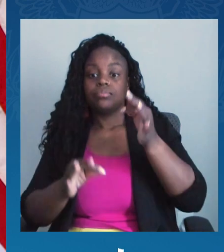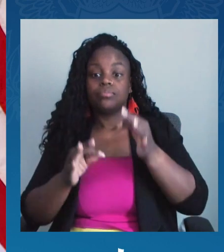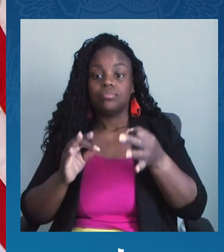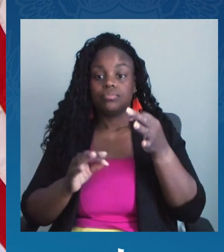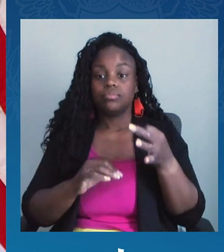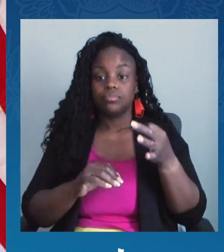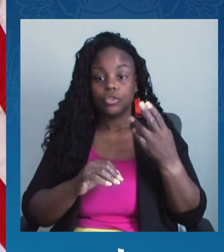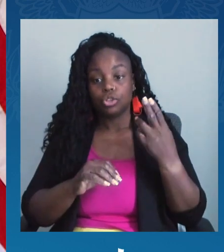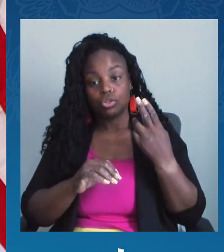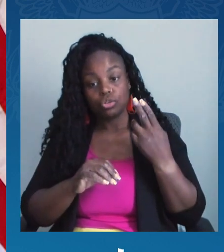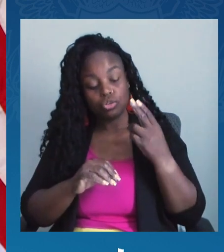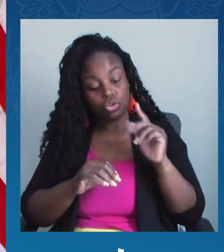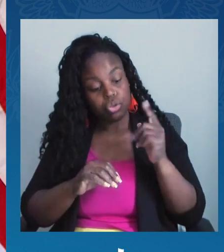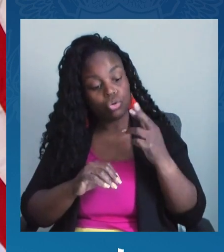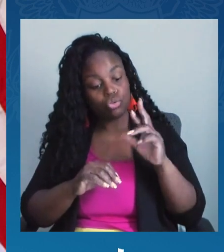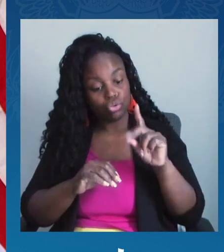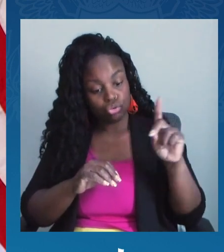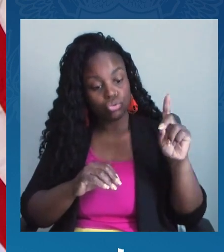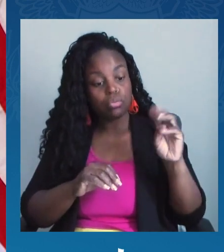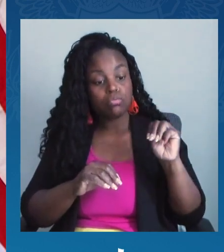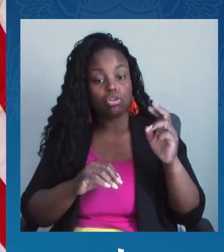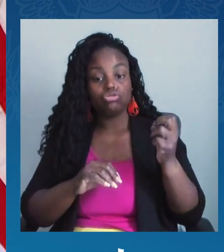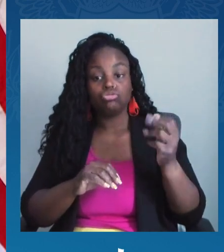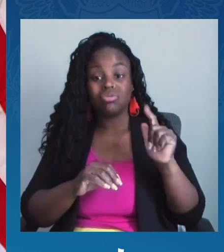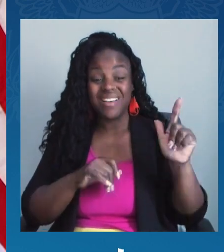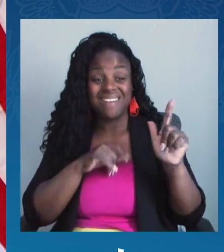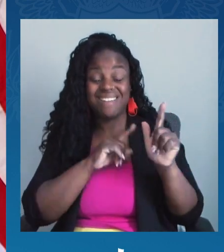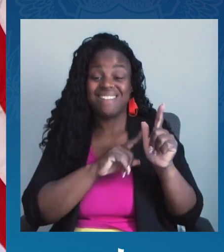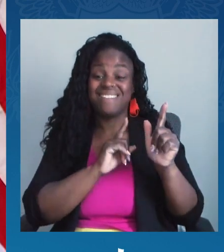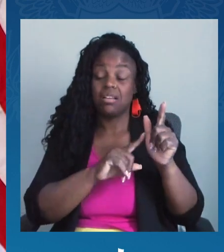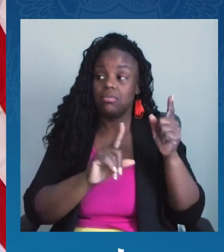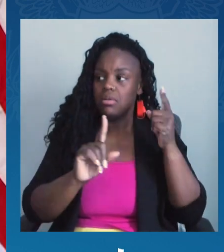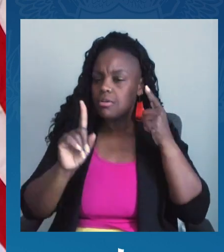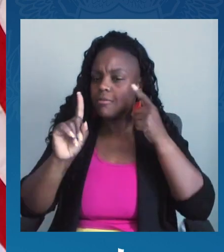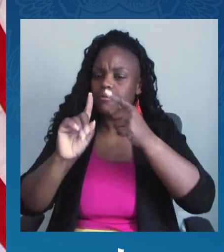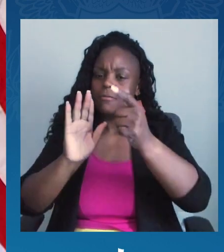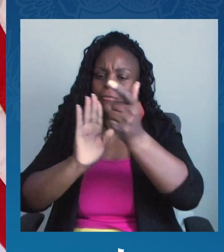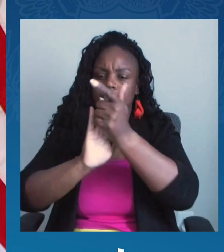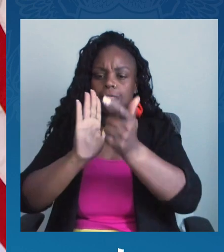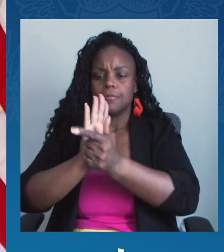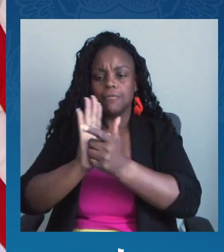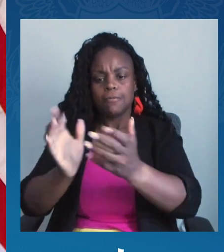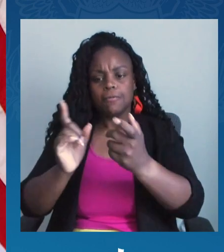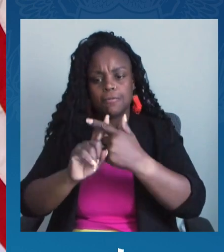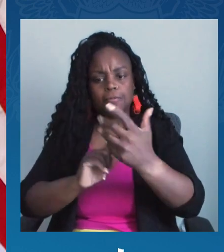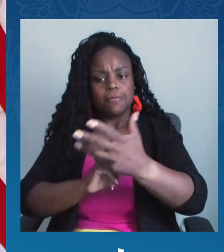Pursue its agenda. That's about taking those rights away as a constitutional right.